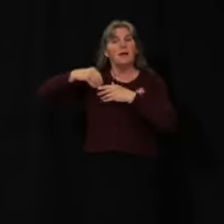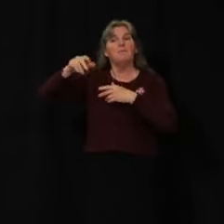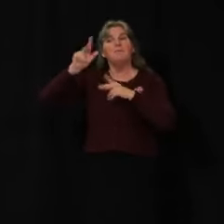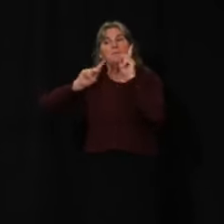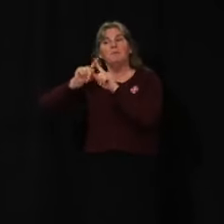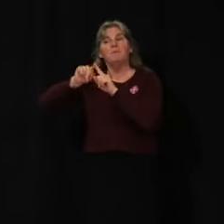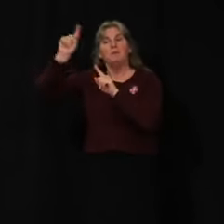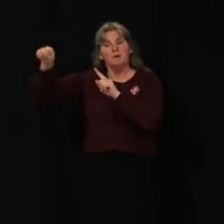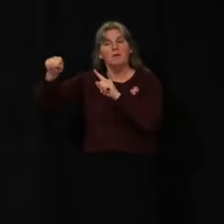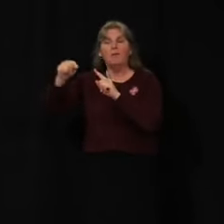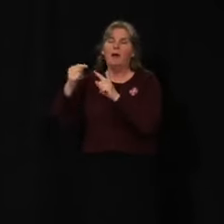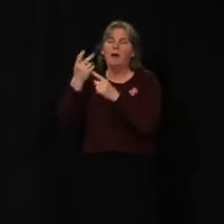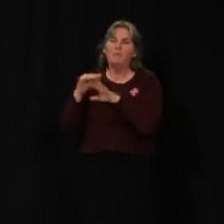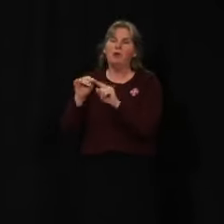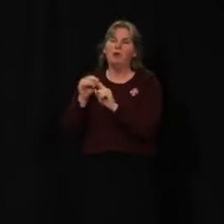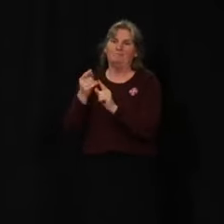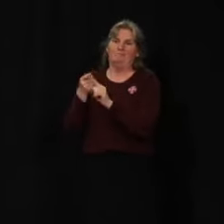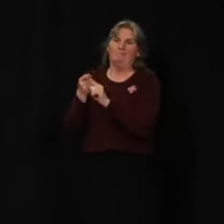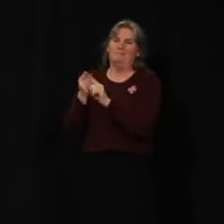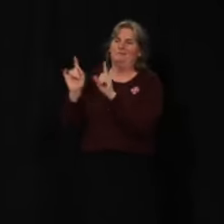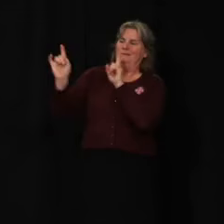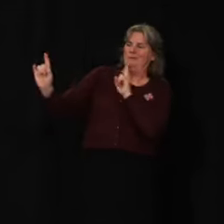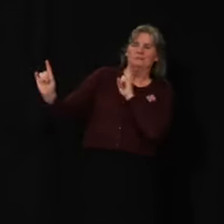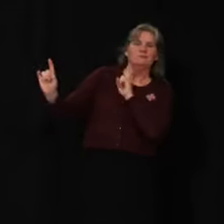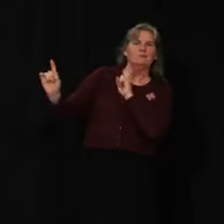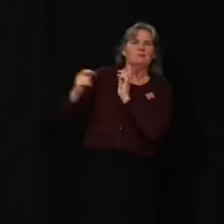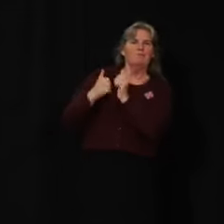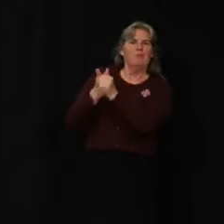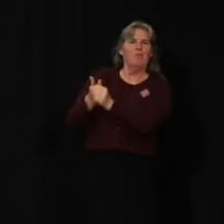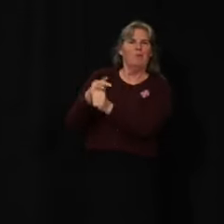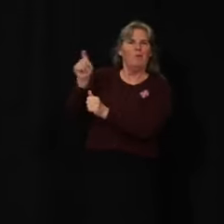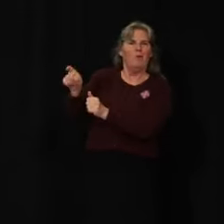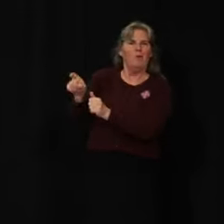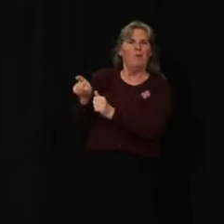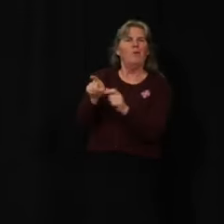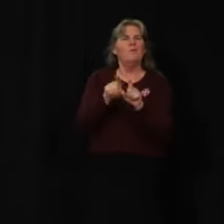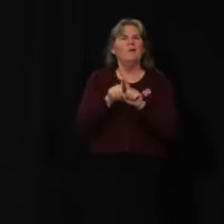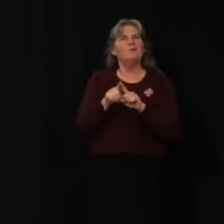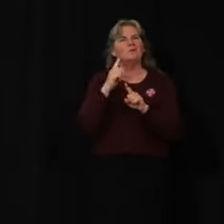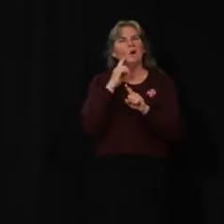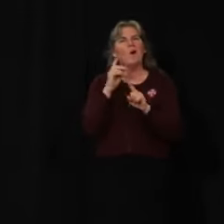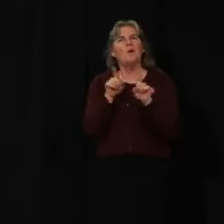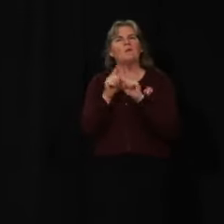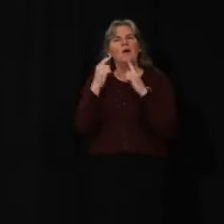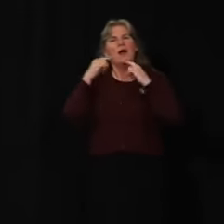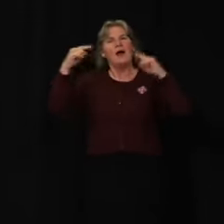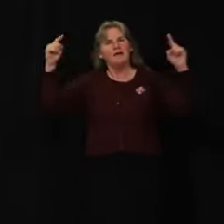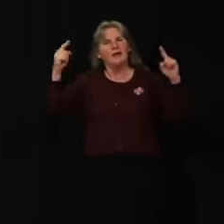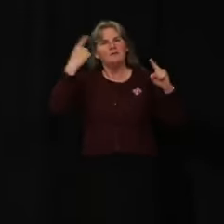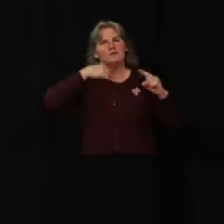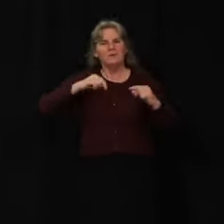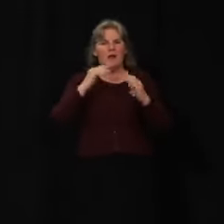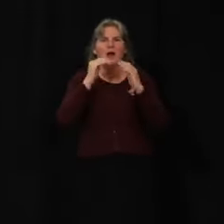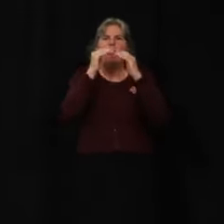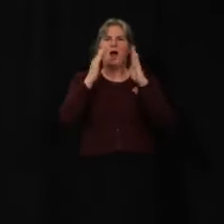you're practising safe distancing, physical distancing. But we are here to announce as well the household bubble